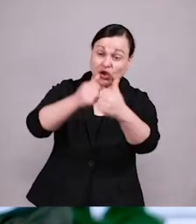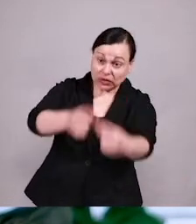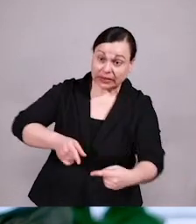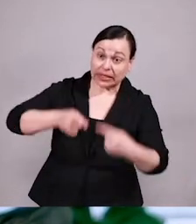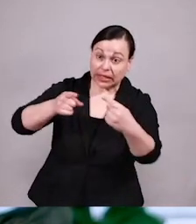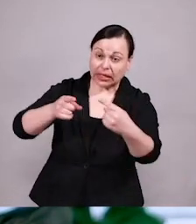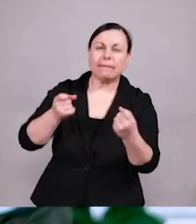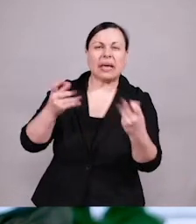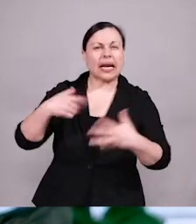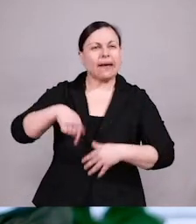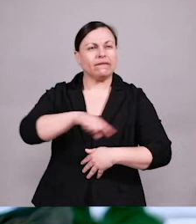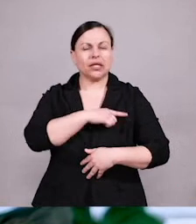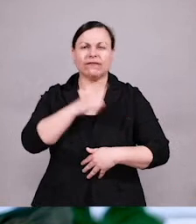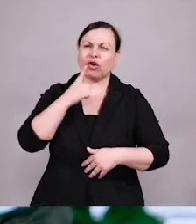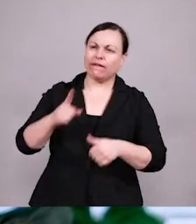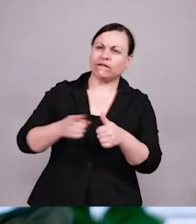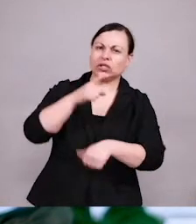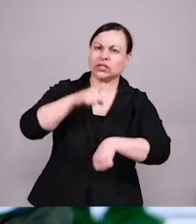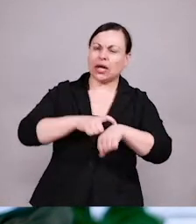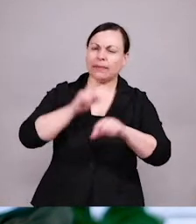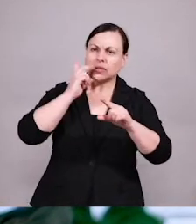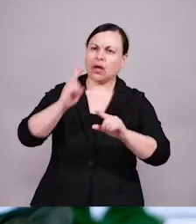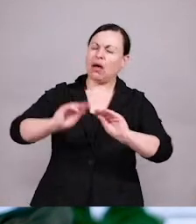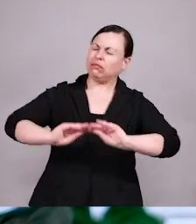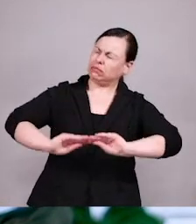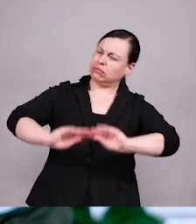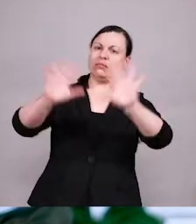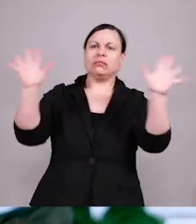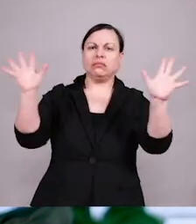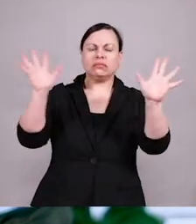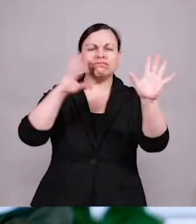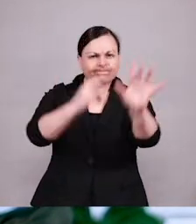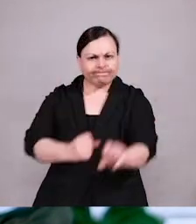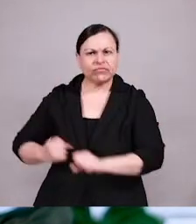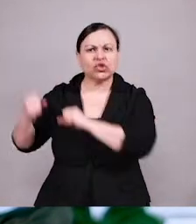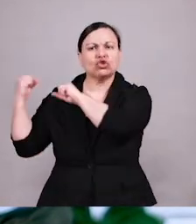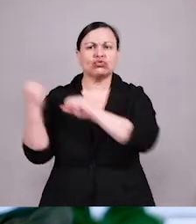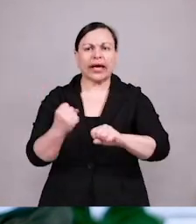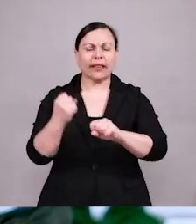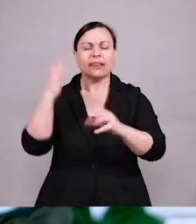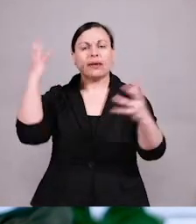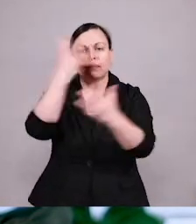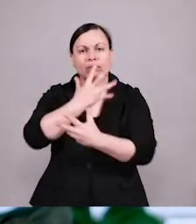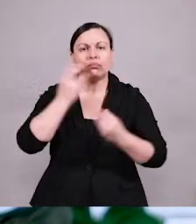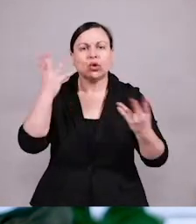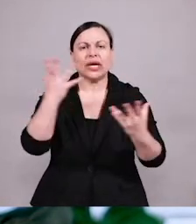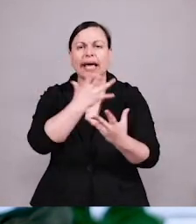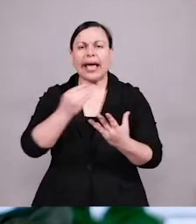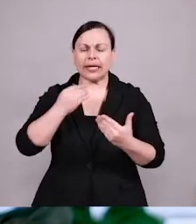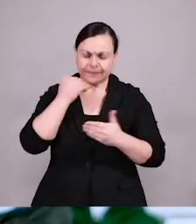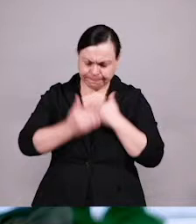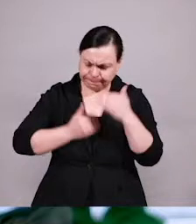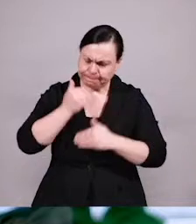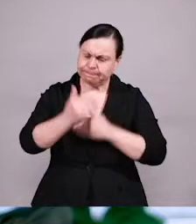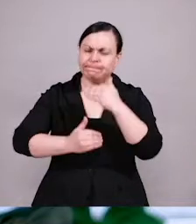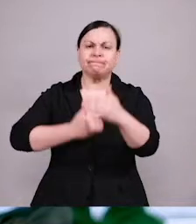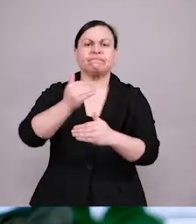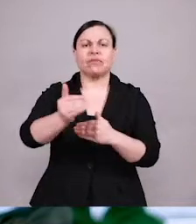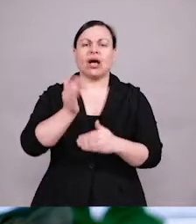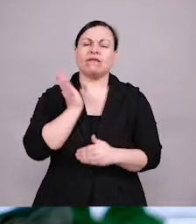first time with great clarity the strength, beauty, and resilience of our vibrant academic community.